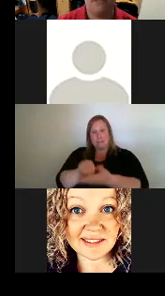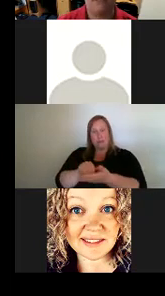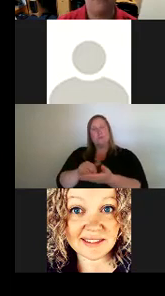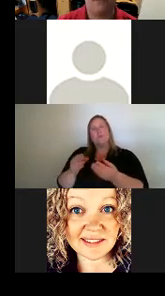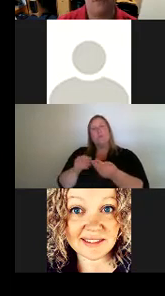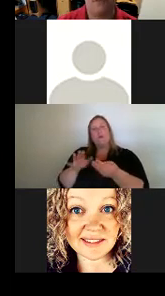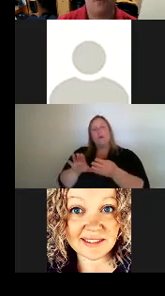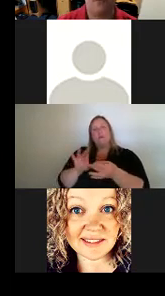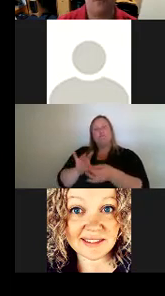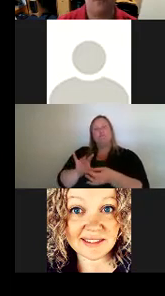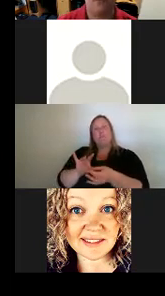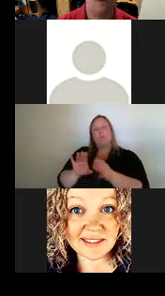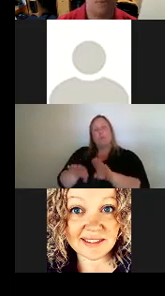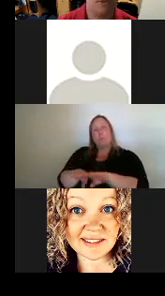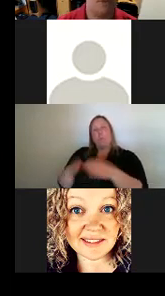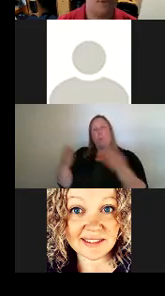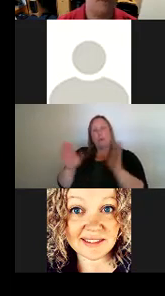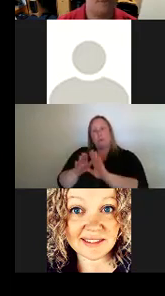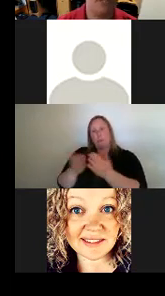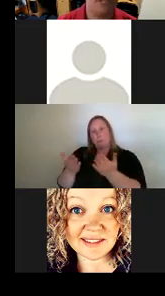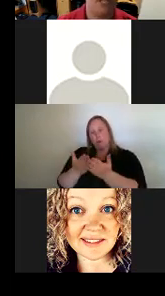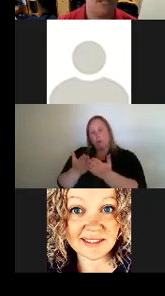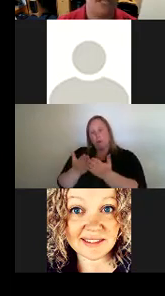WHO HAVE LOW VISION.